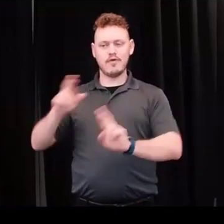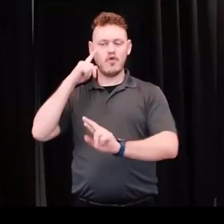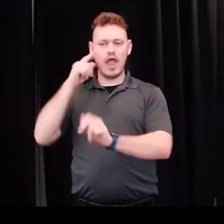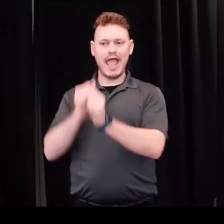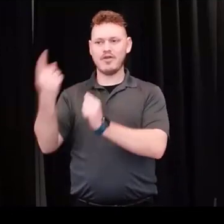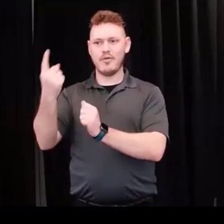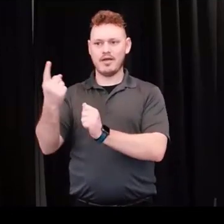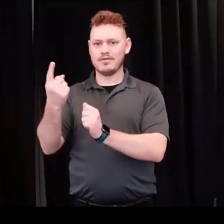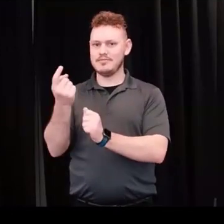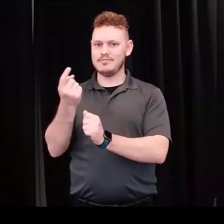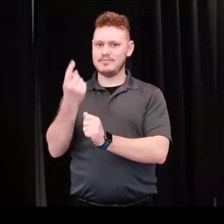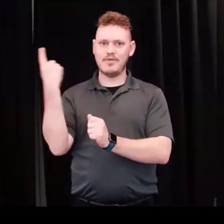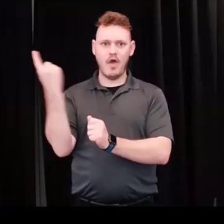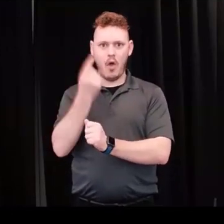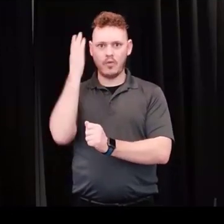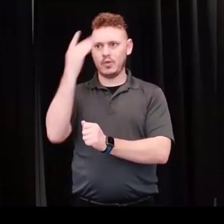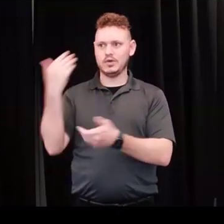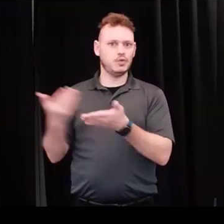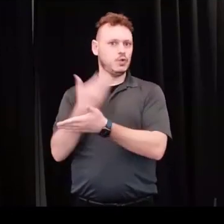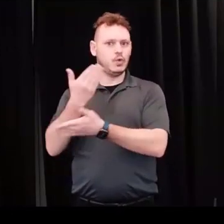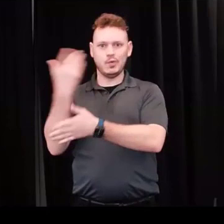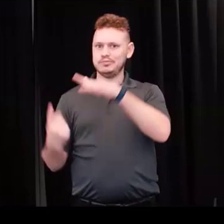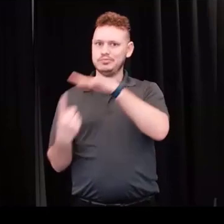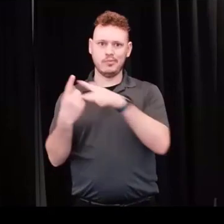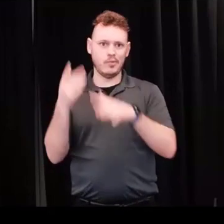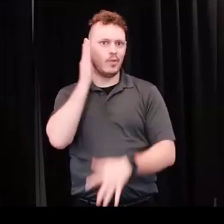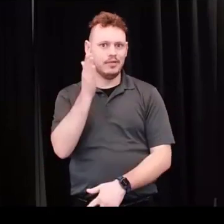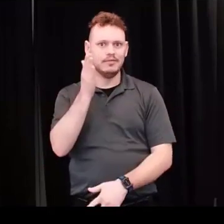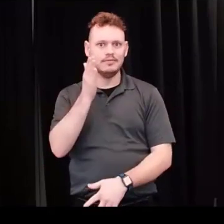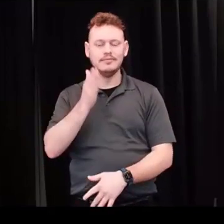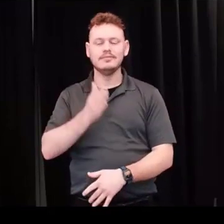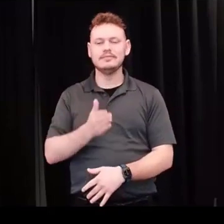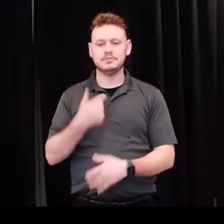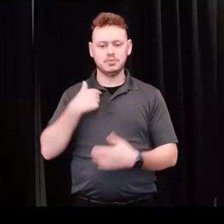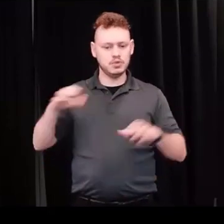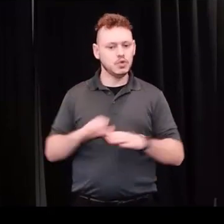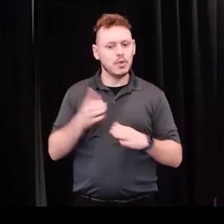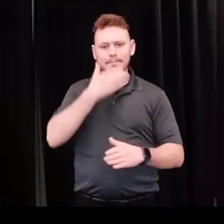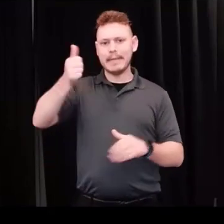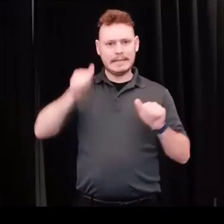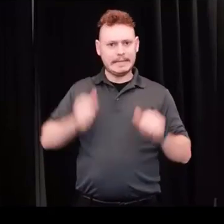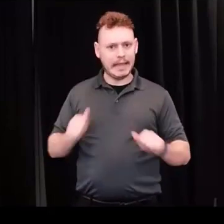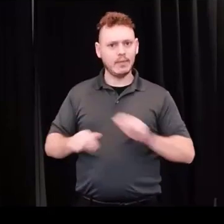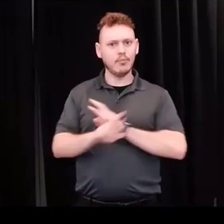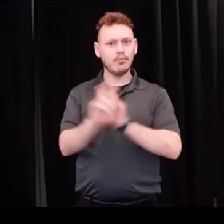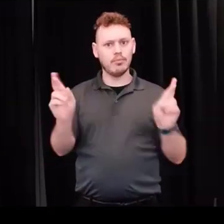that on the next slide. We do the best that we can to prepare, and we need to make sure that we